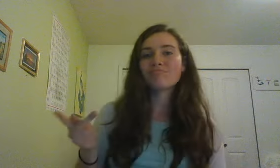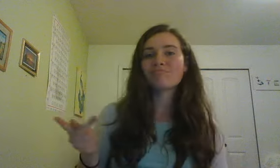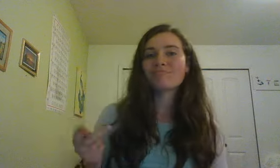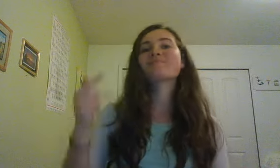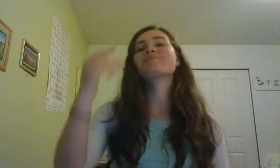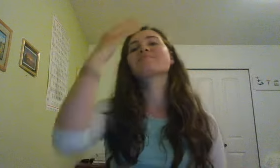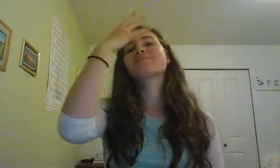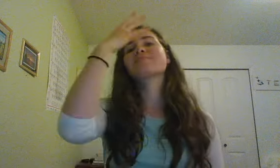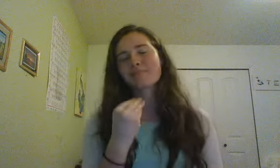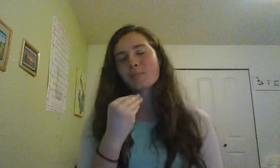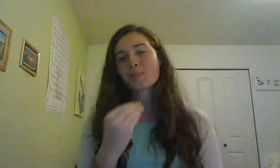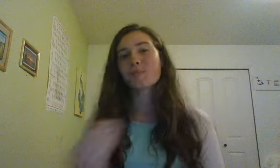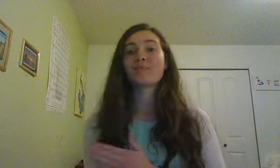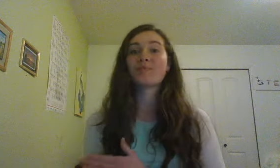He and his wife went to sleep.